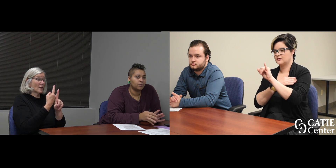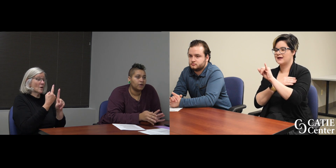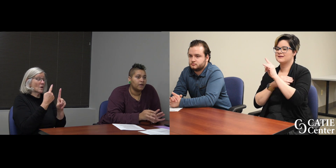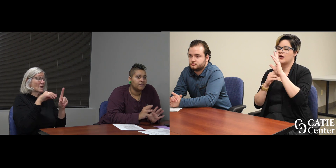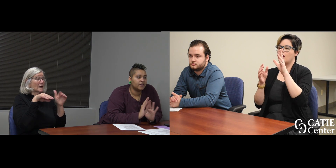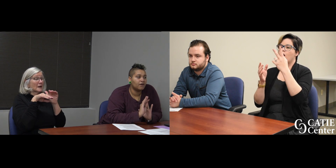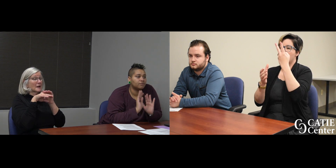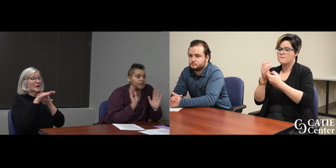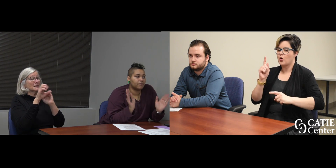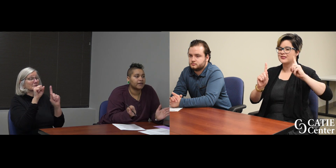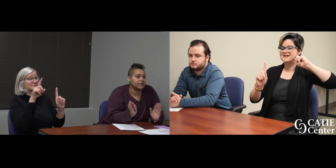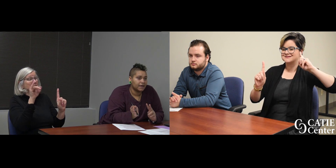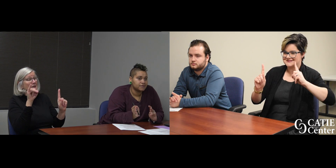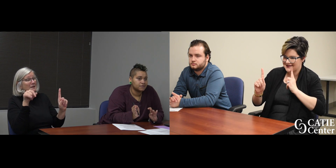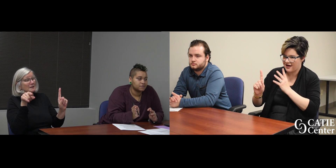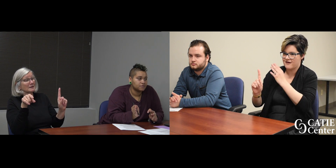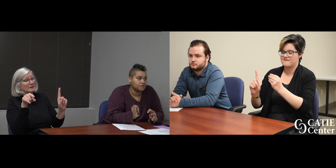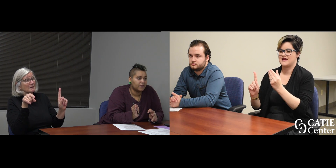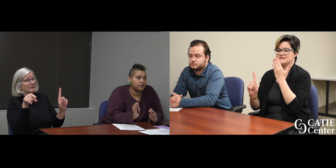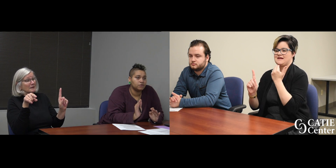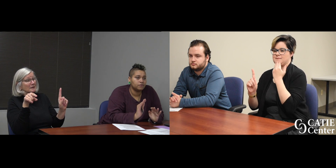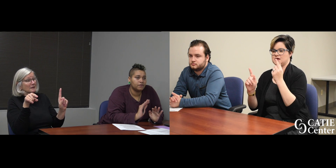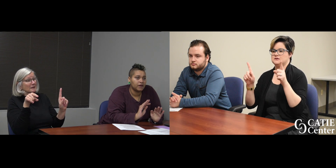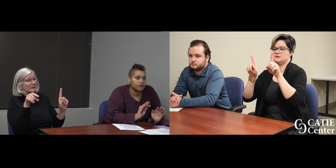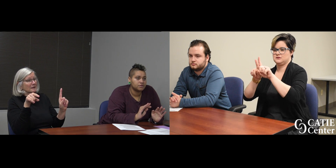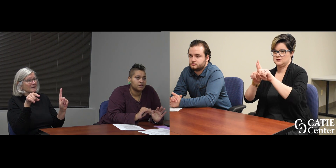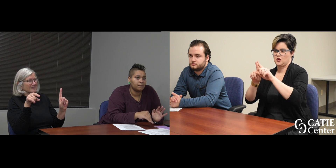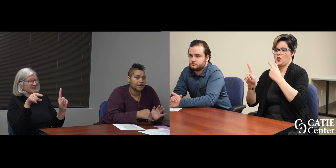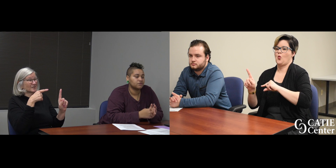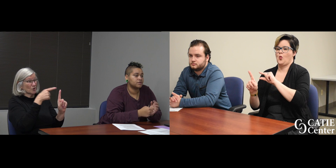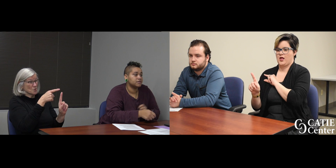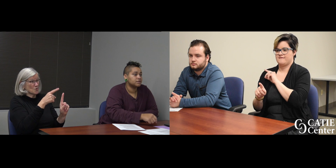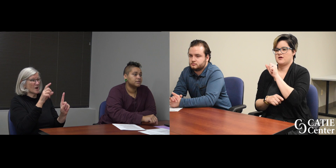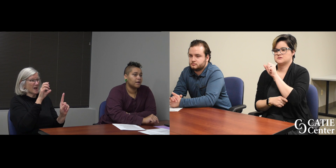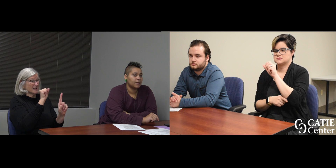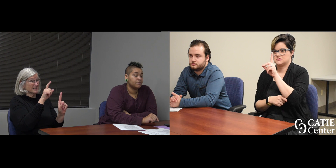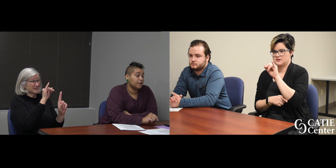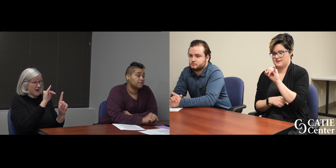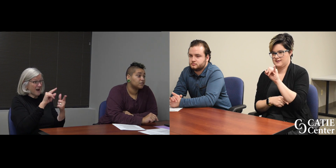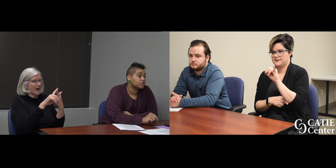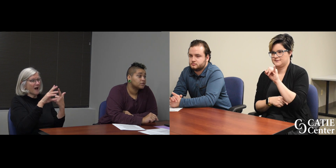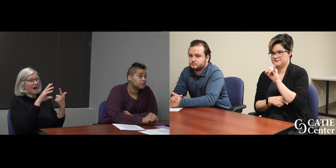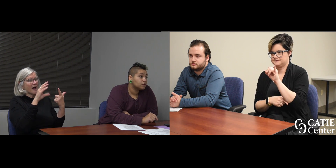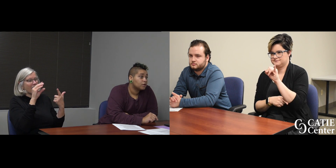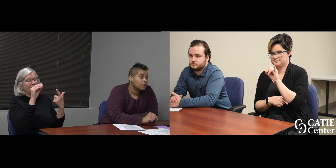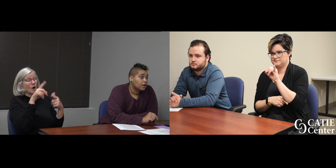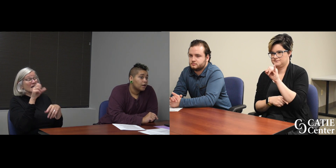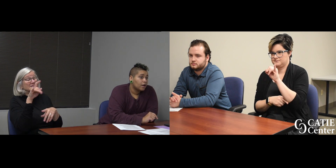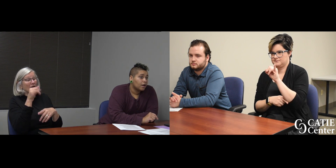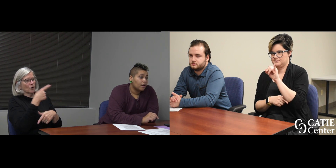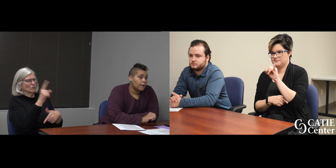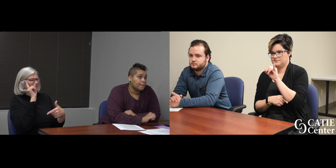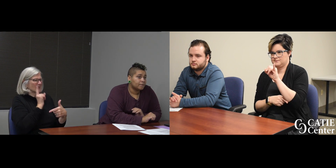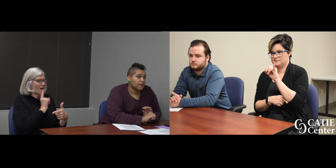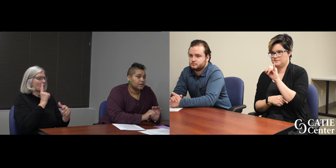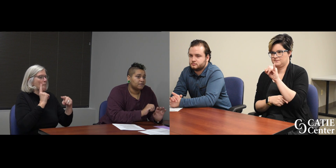The government recognizes that there is some extra assistance that may be beneficial to you,